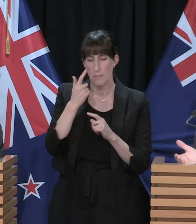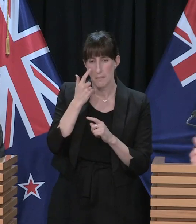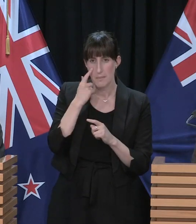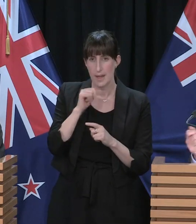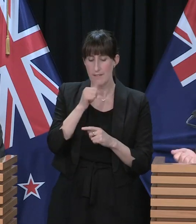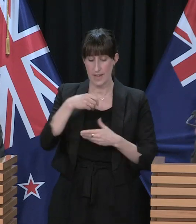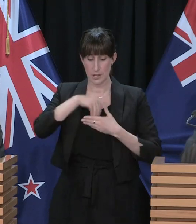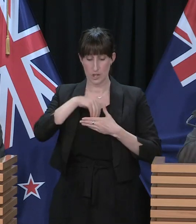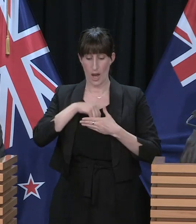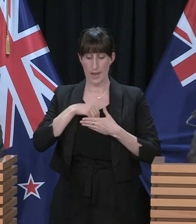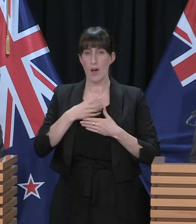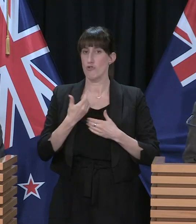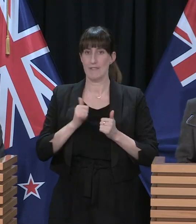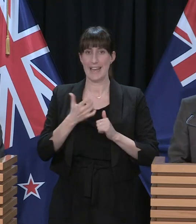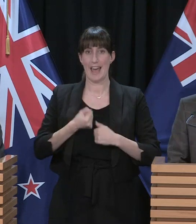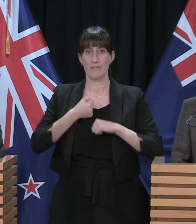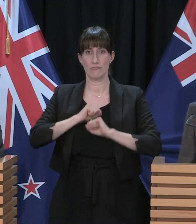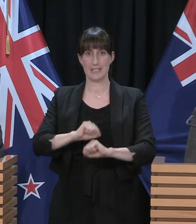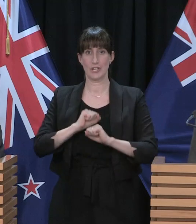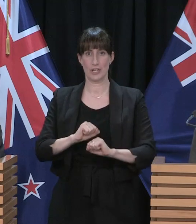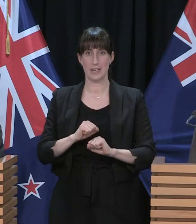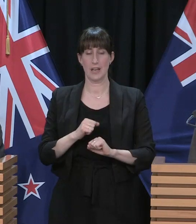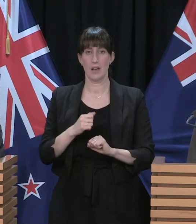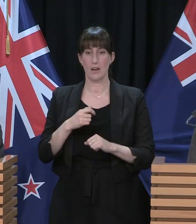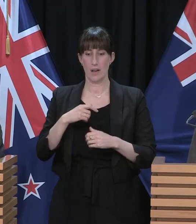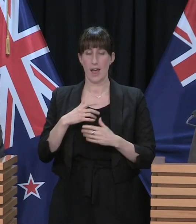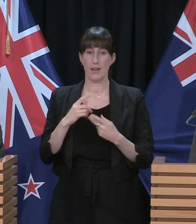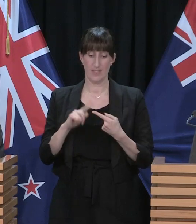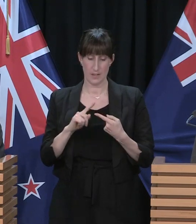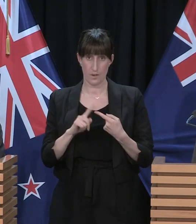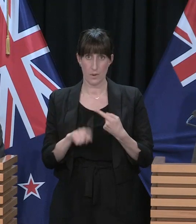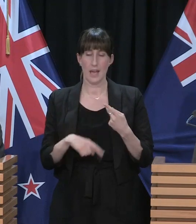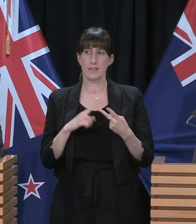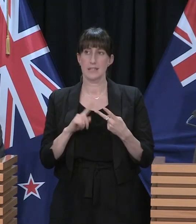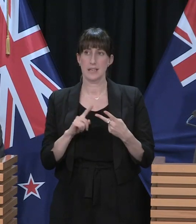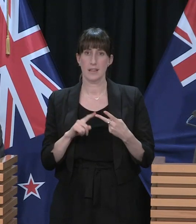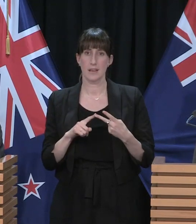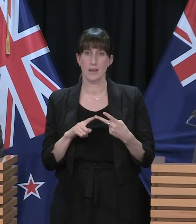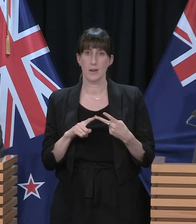also now deploying serology testing as part of that to see